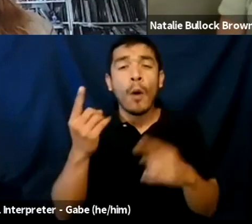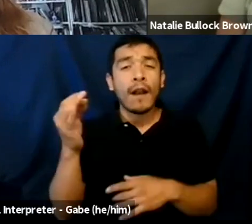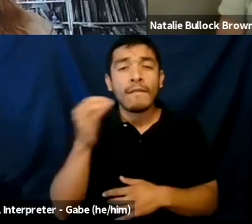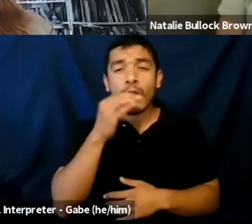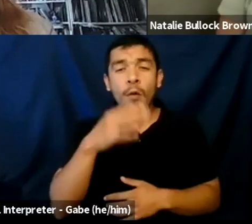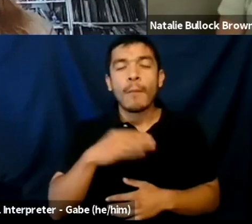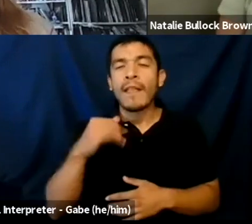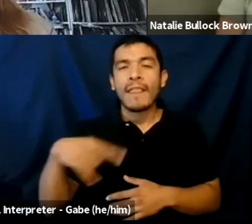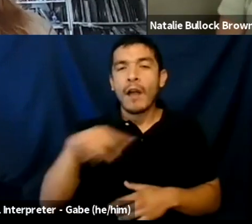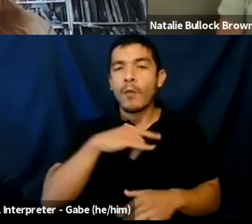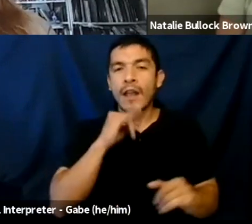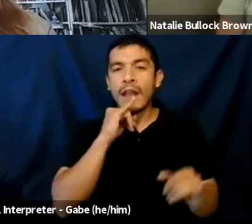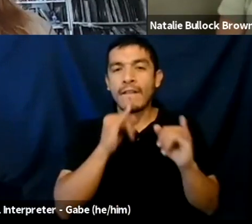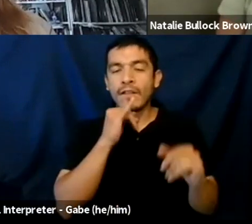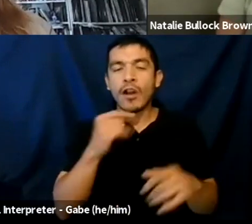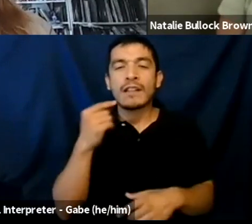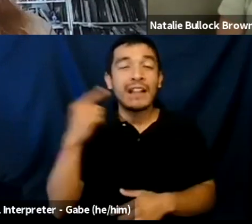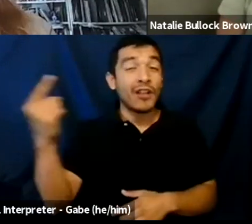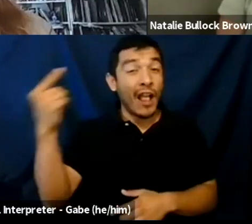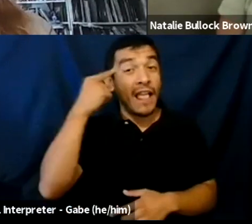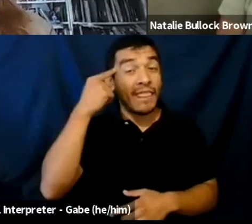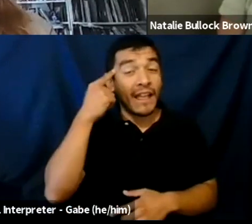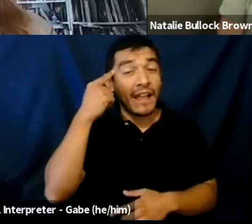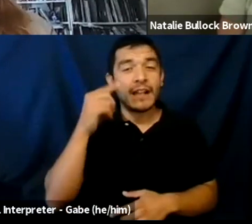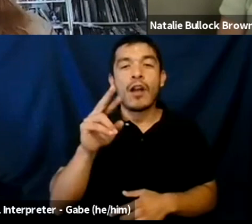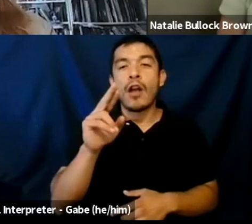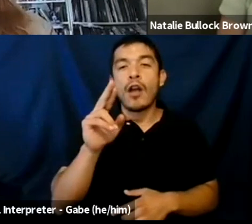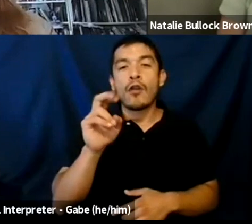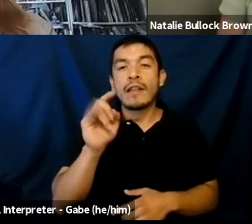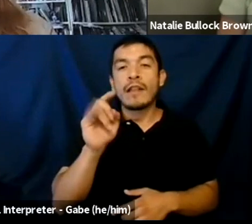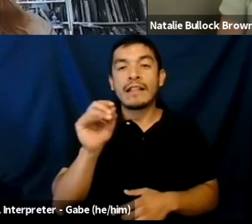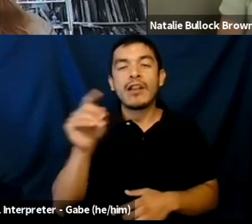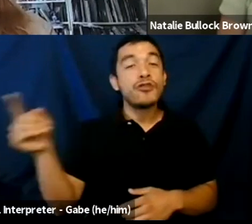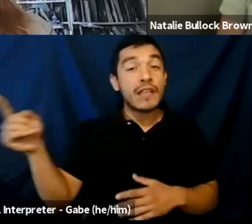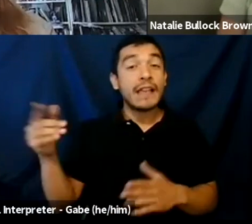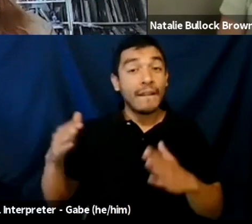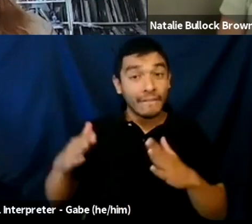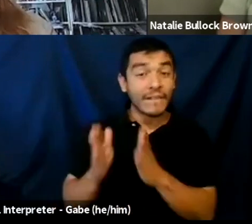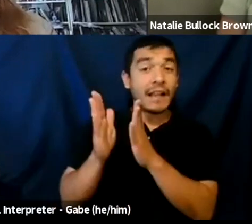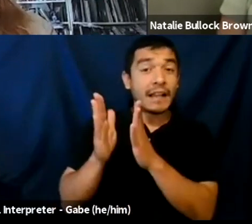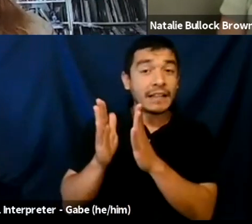said that she faced retaliation herself while she was in captivity.